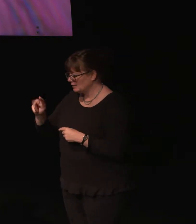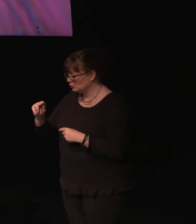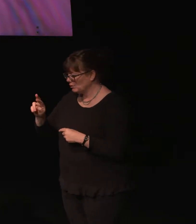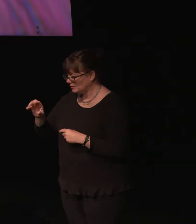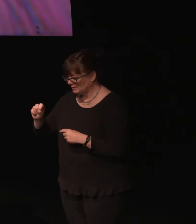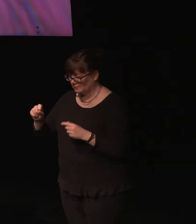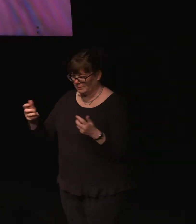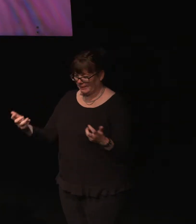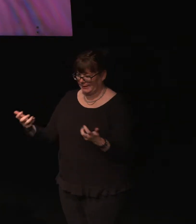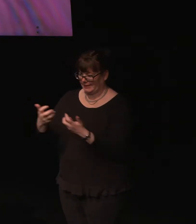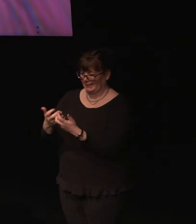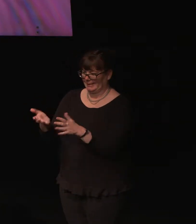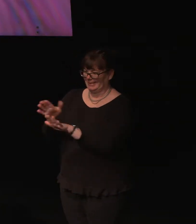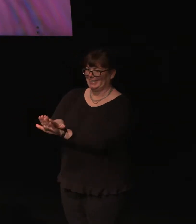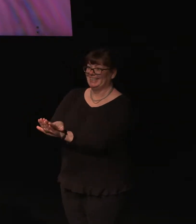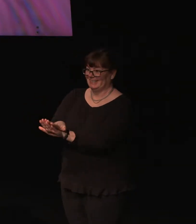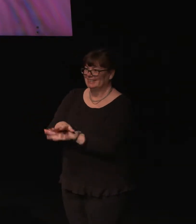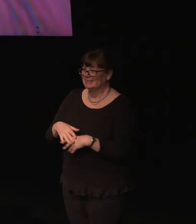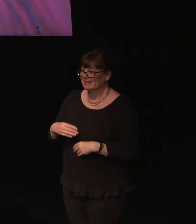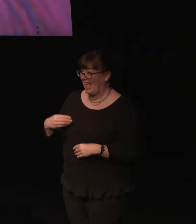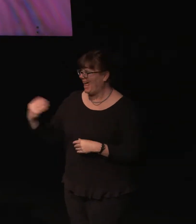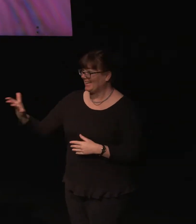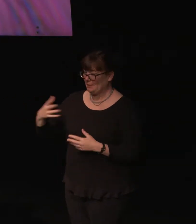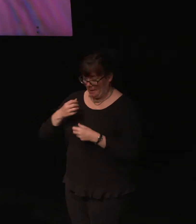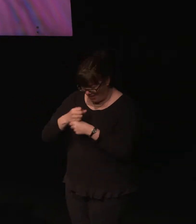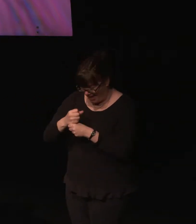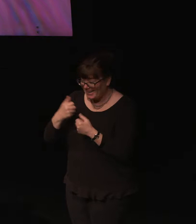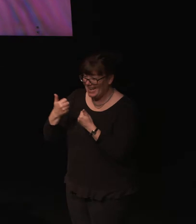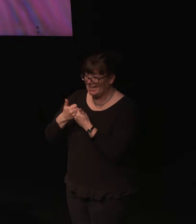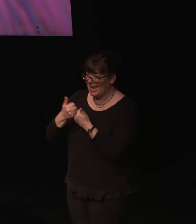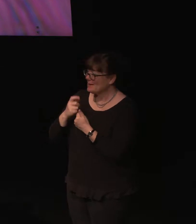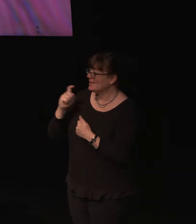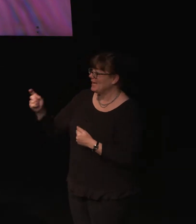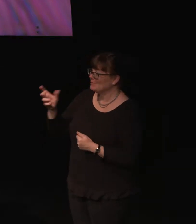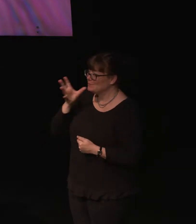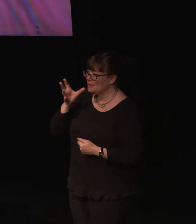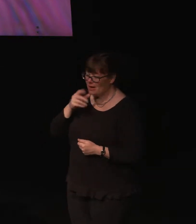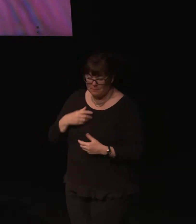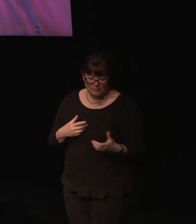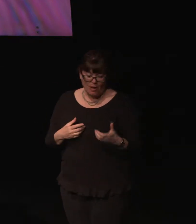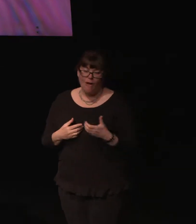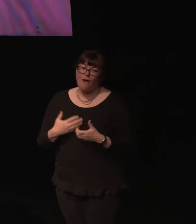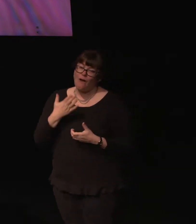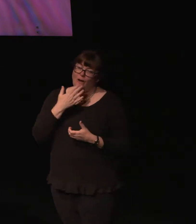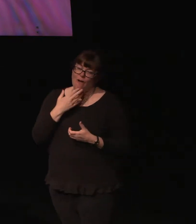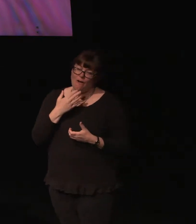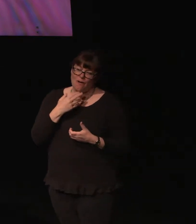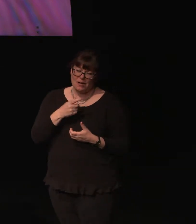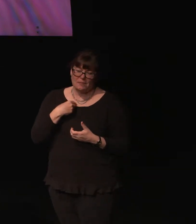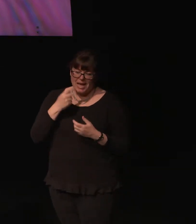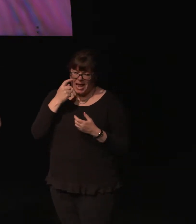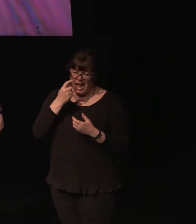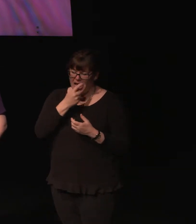"Oh, honey, thank you, but it hurts my eyes." What?